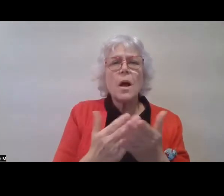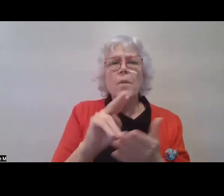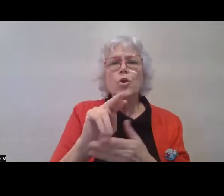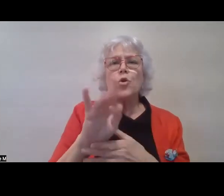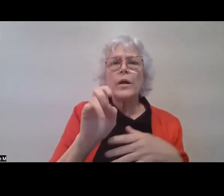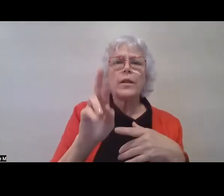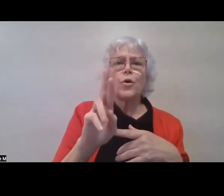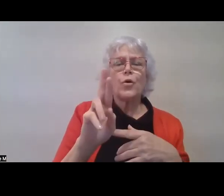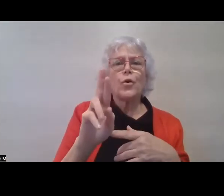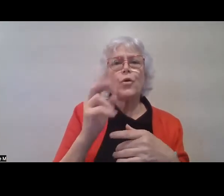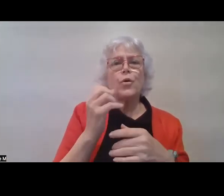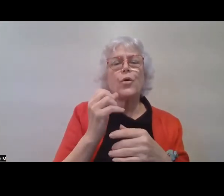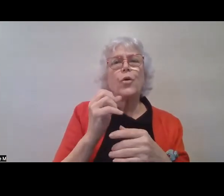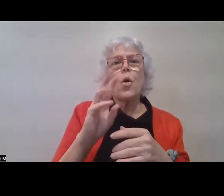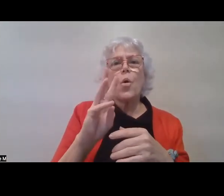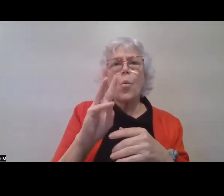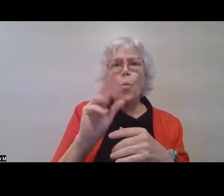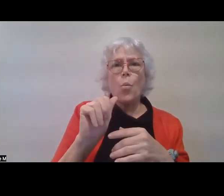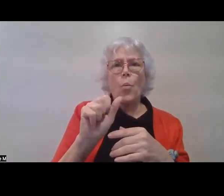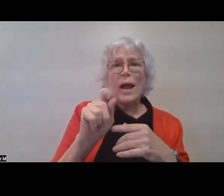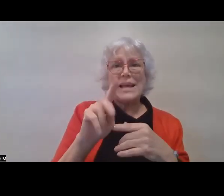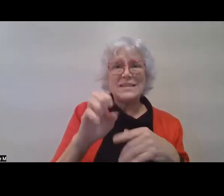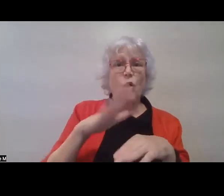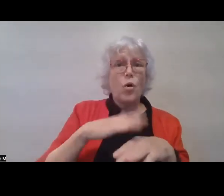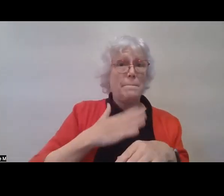that has occurred on my Cherokee nation of